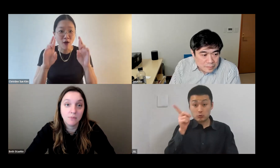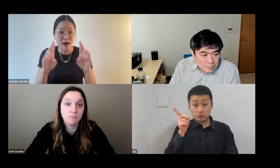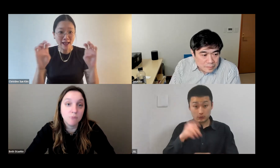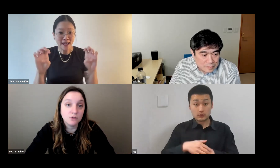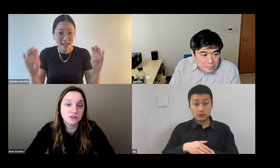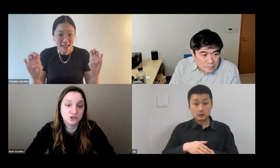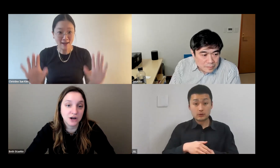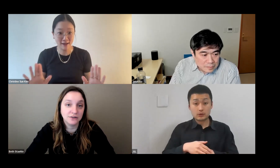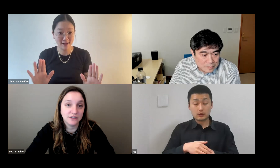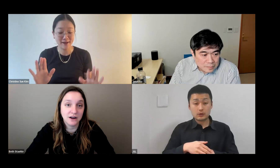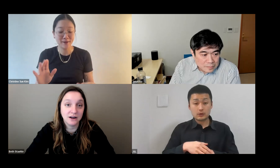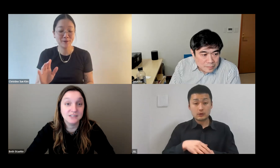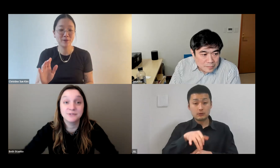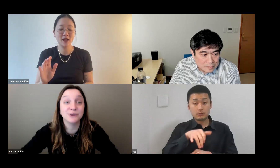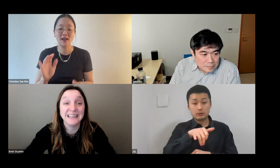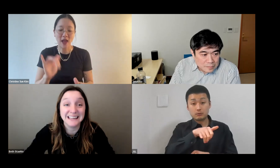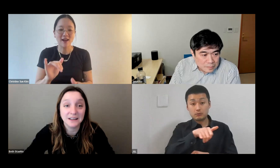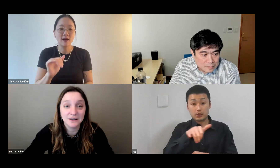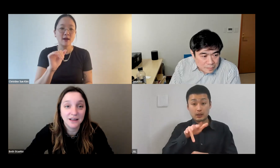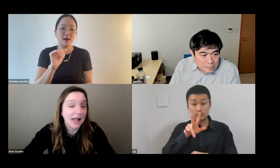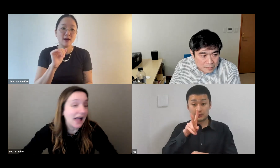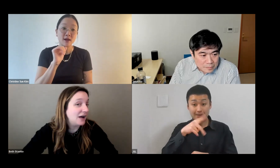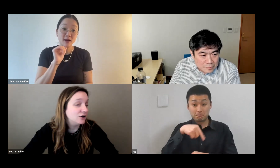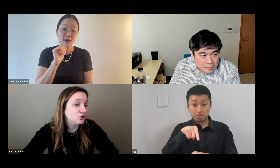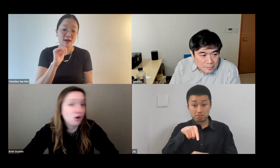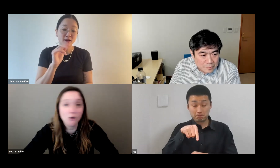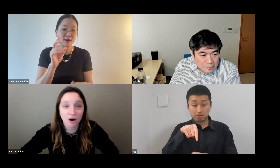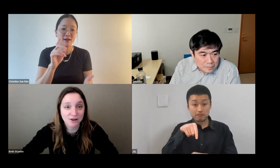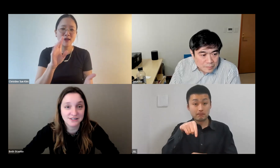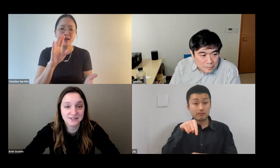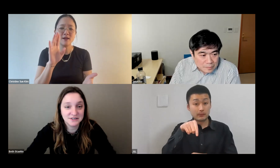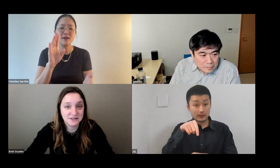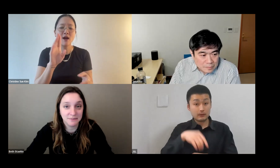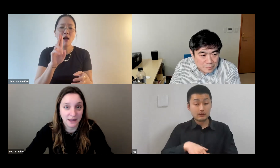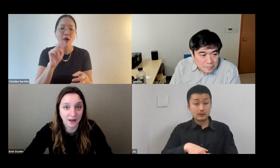most child care is free, at no cost to me.